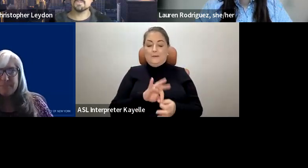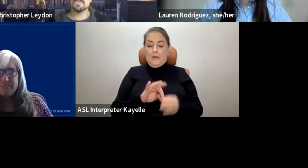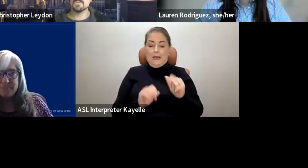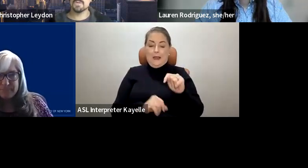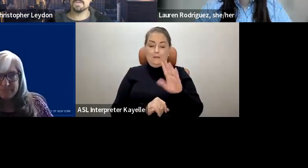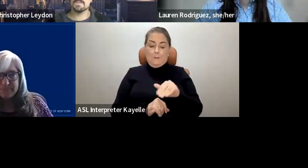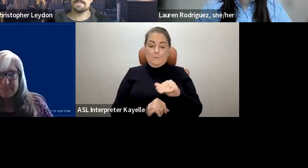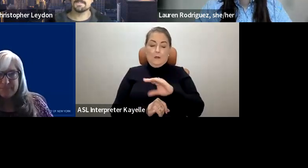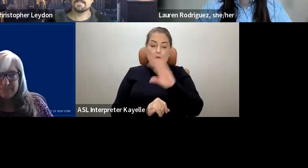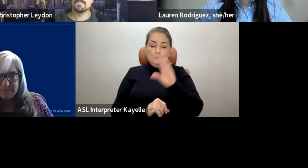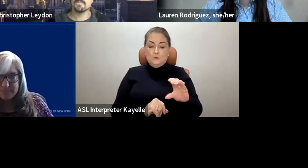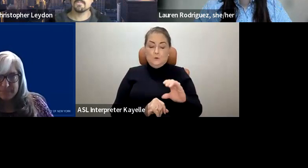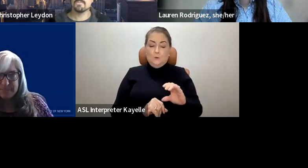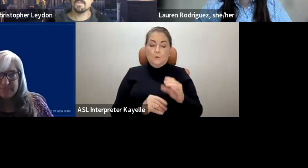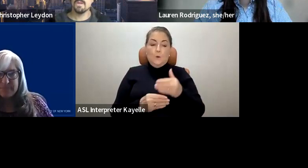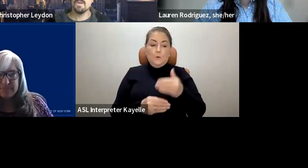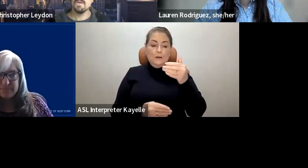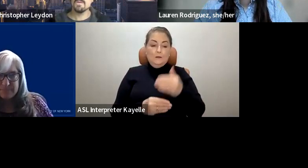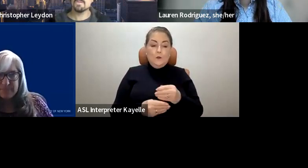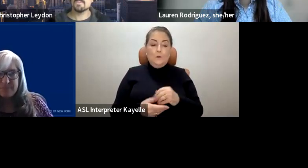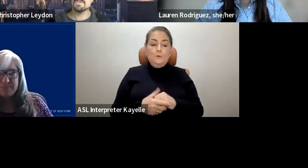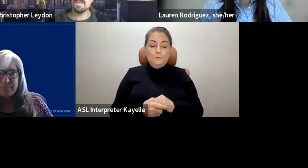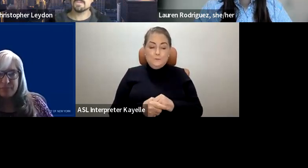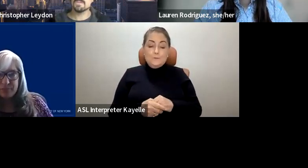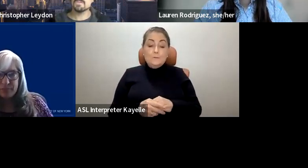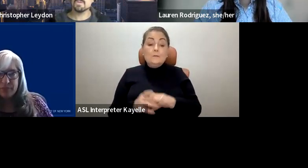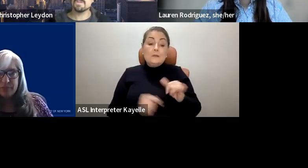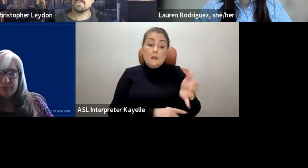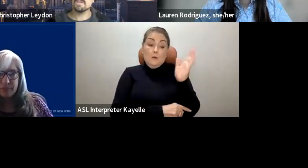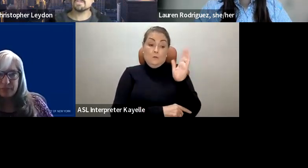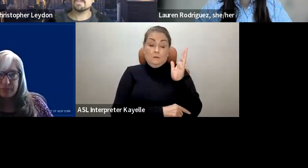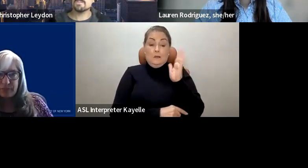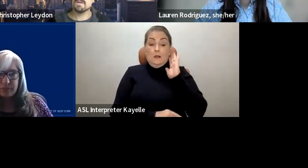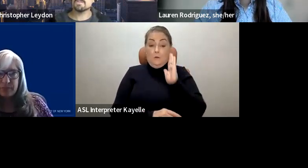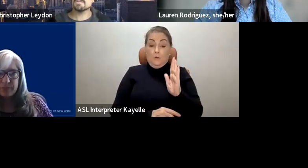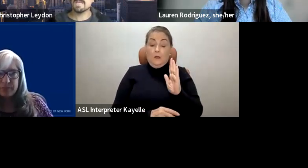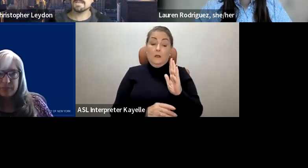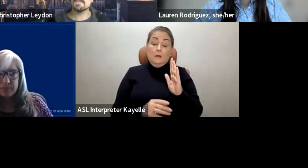your zoom window. The presenters will take questions about 10 to